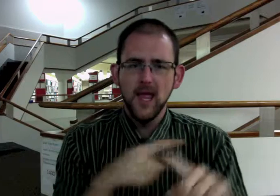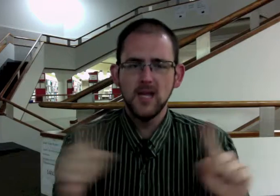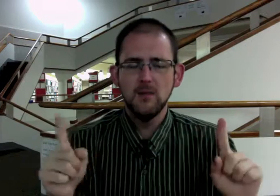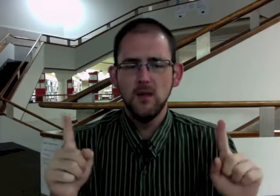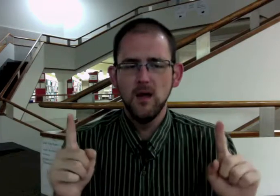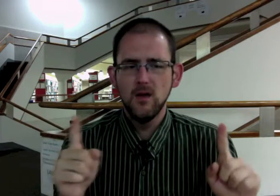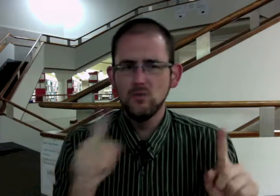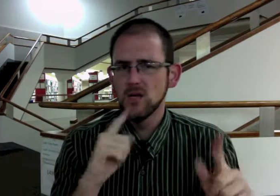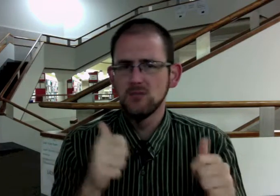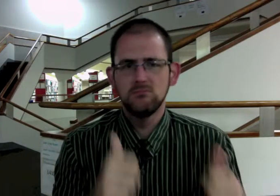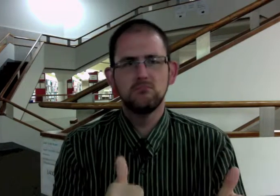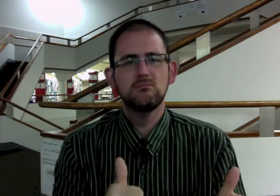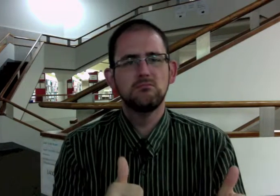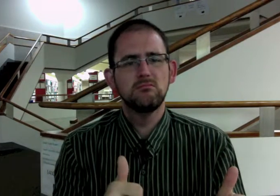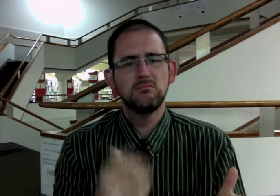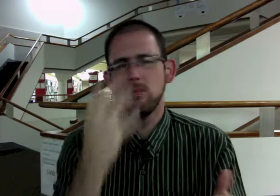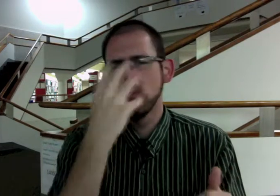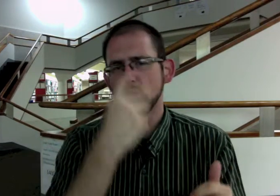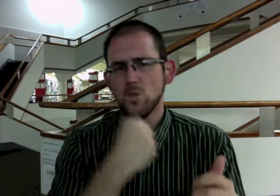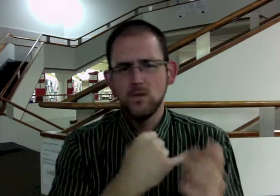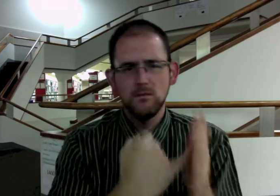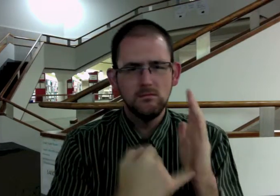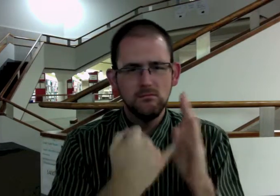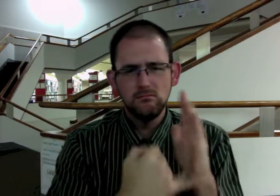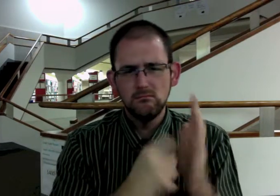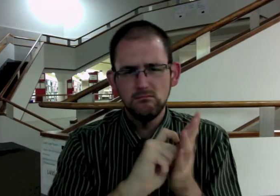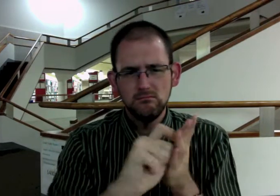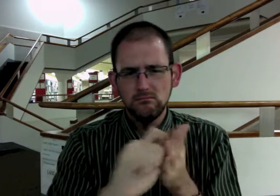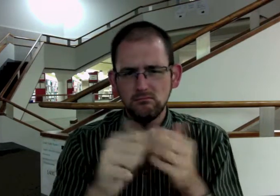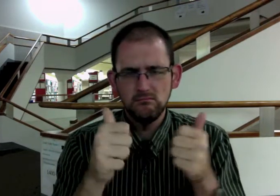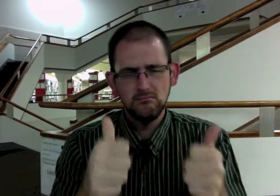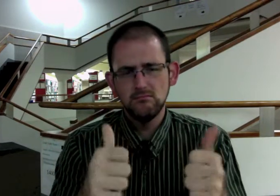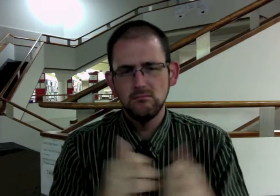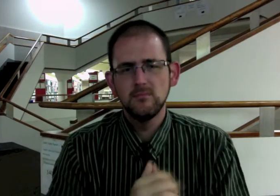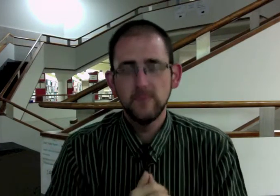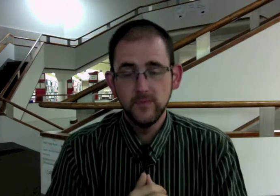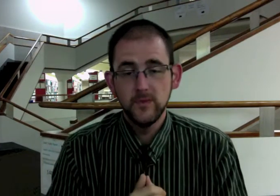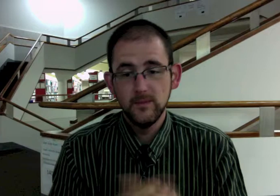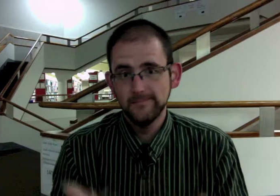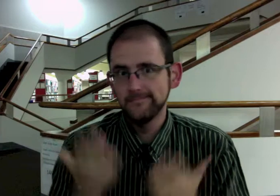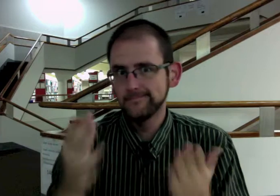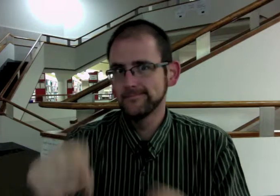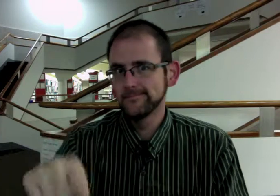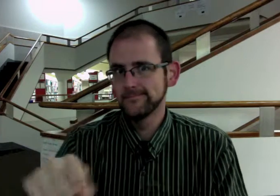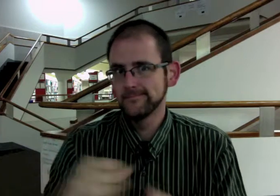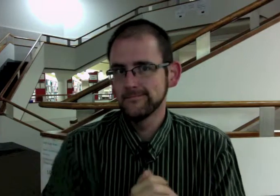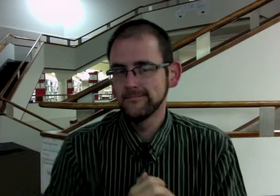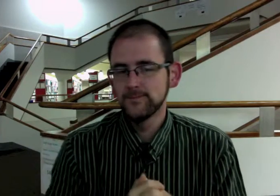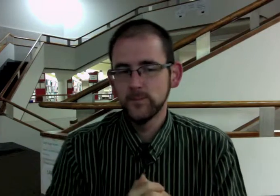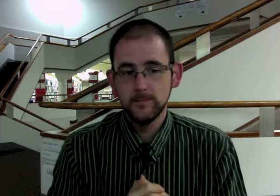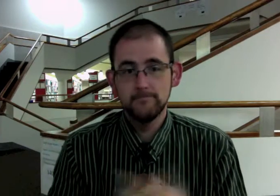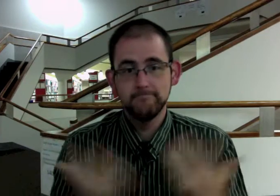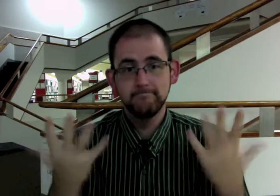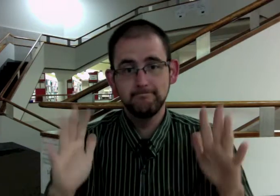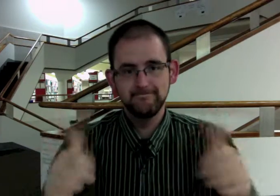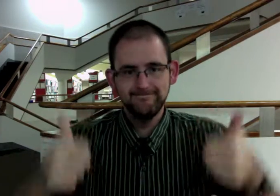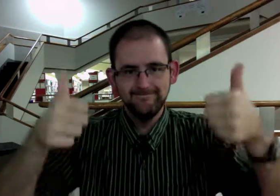It's also beautifully drawn and written. Either way, I recommend both. That's it. So long!